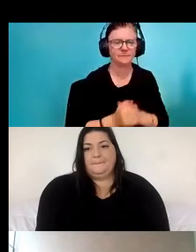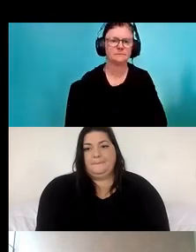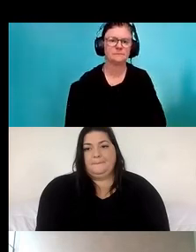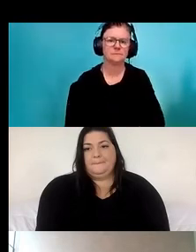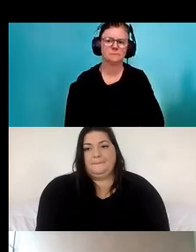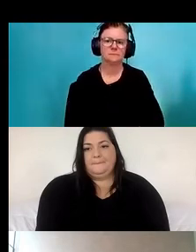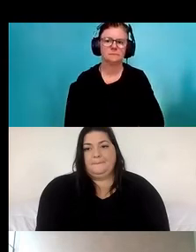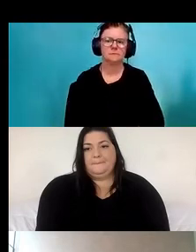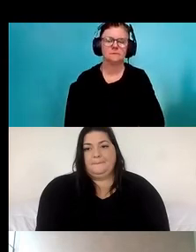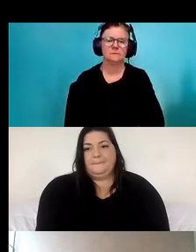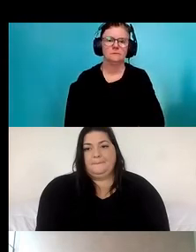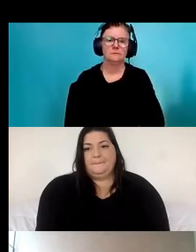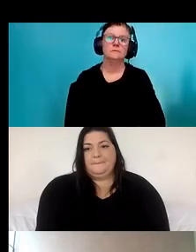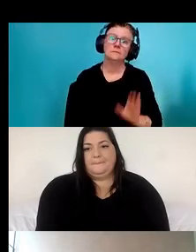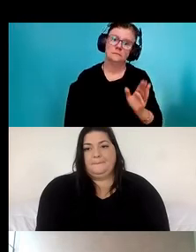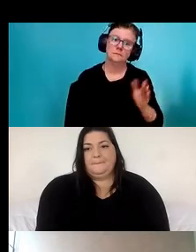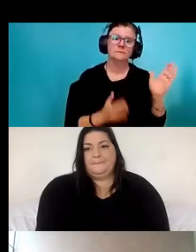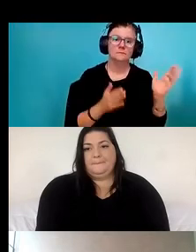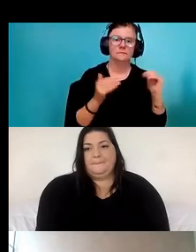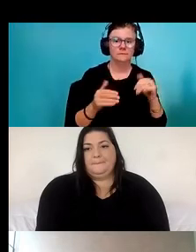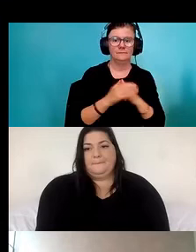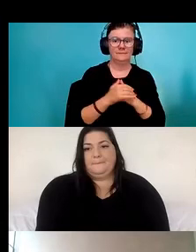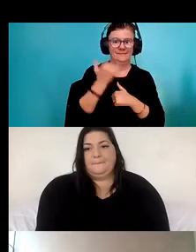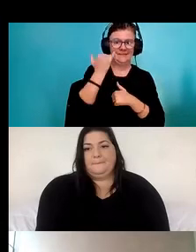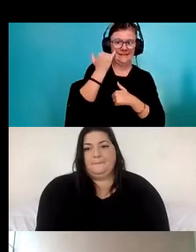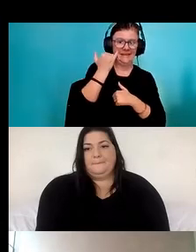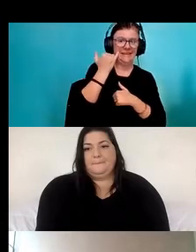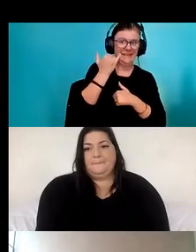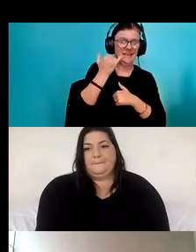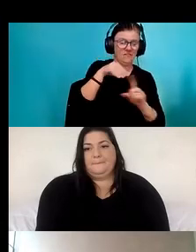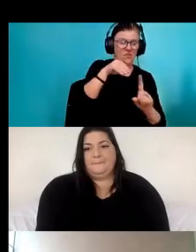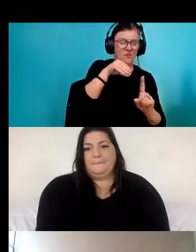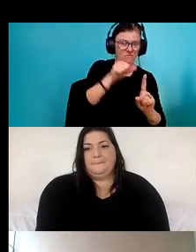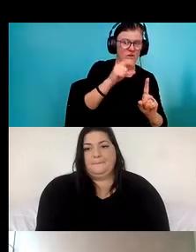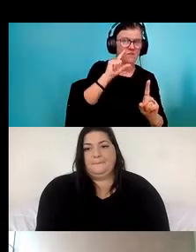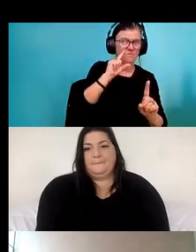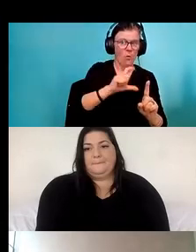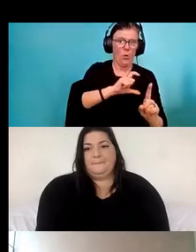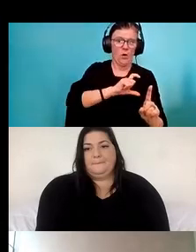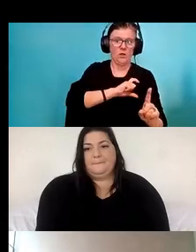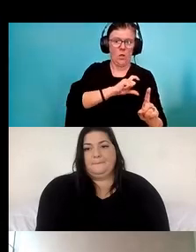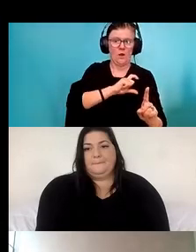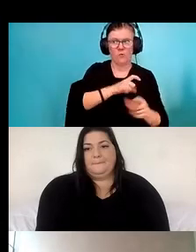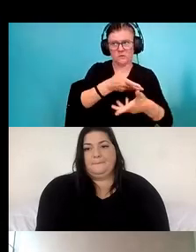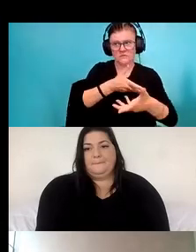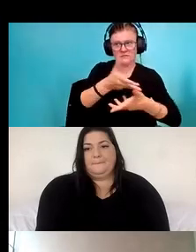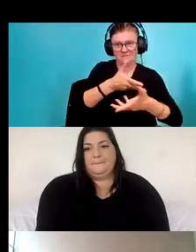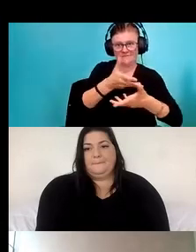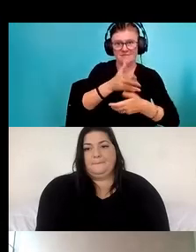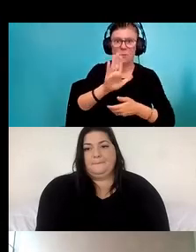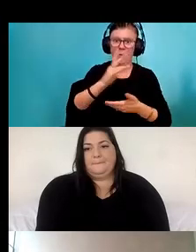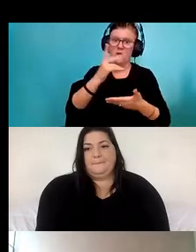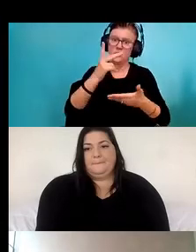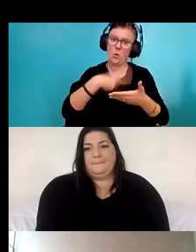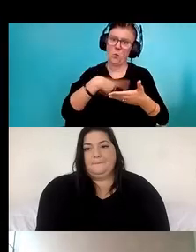On the other side of things, if you're funded to do law enforcement activities, and your program specialist sees that you're